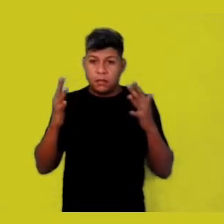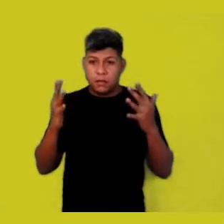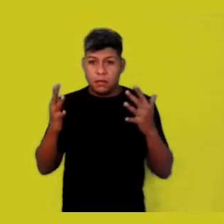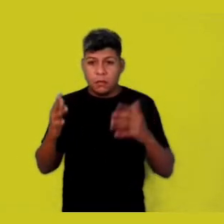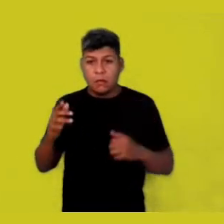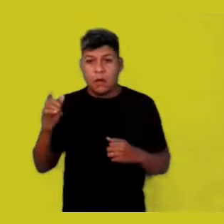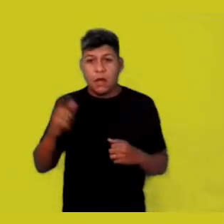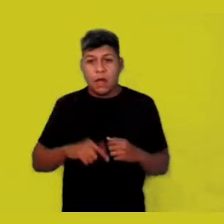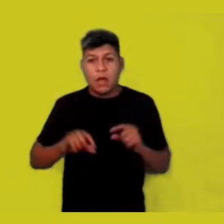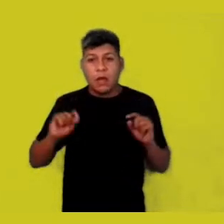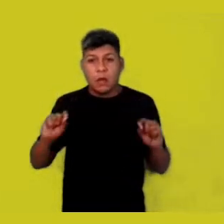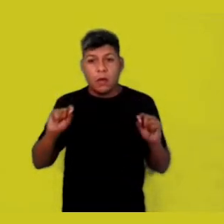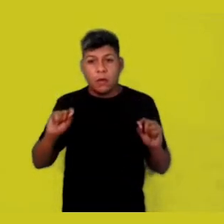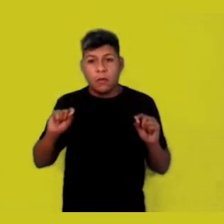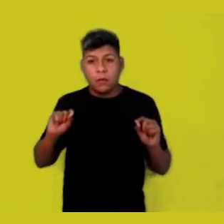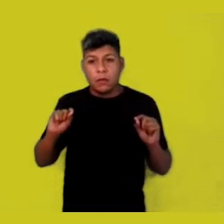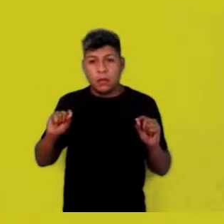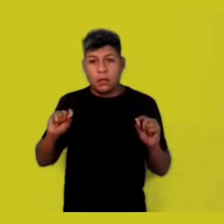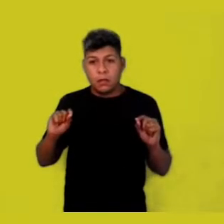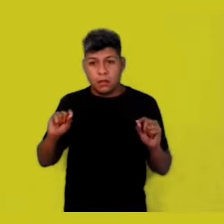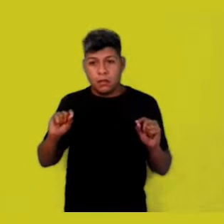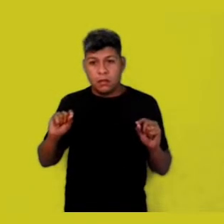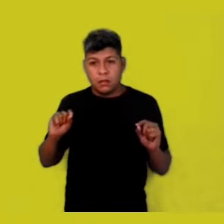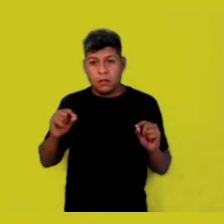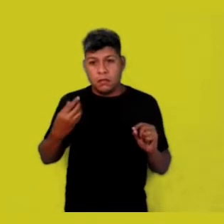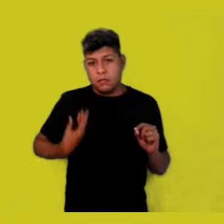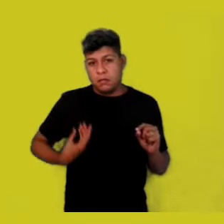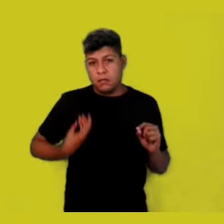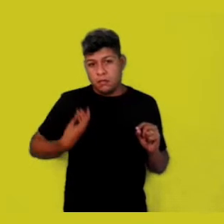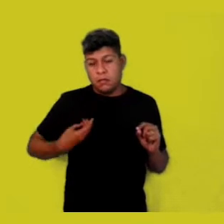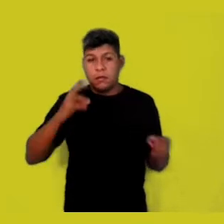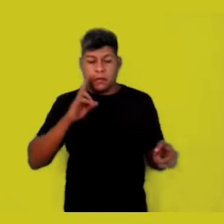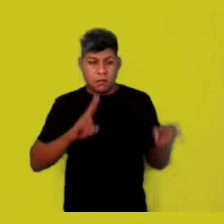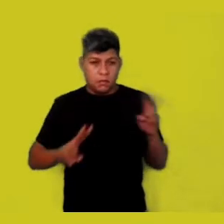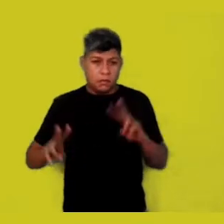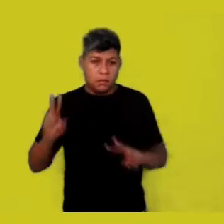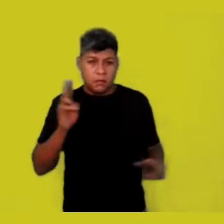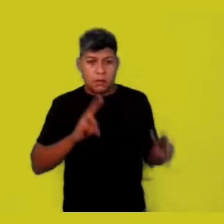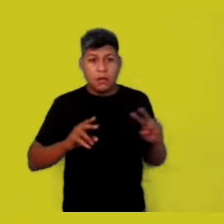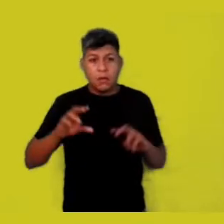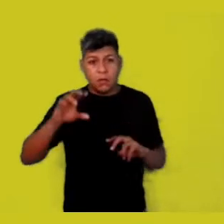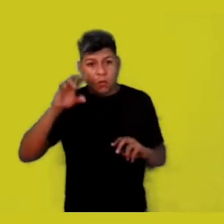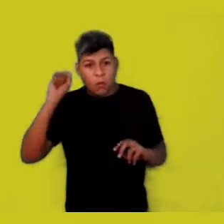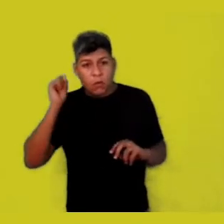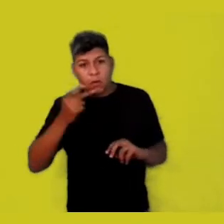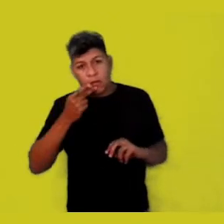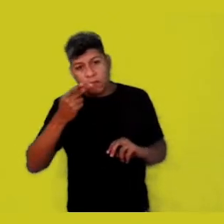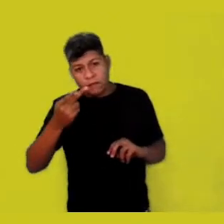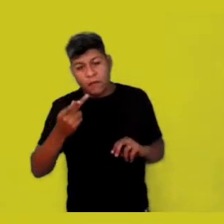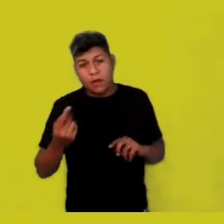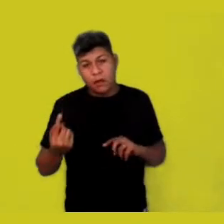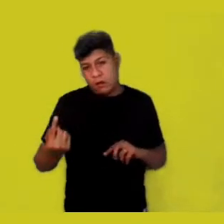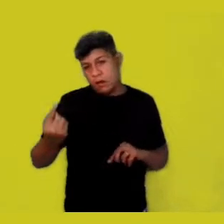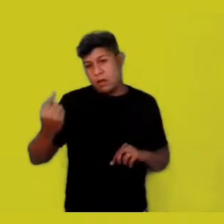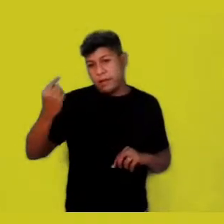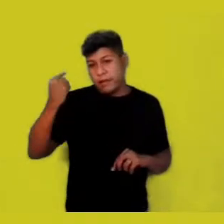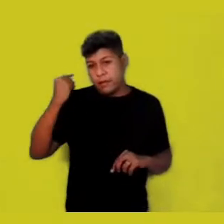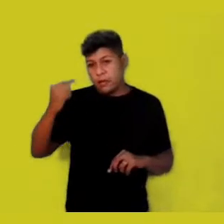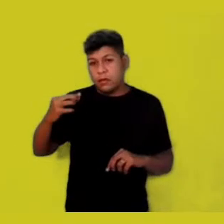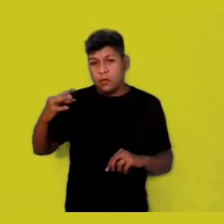We could see and hear in the previous speeches during all these weeks,